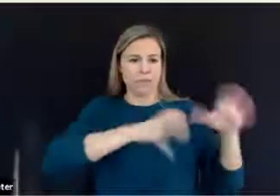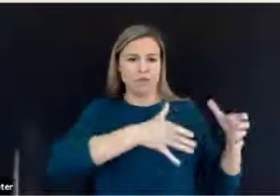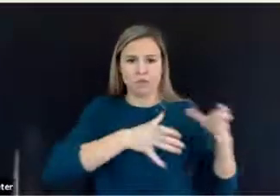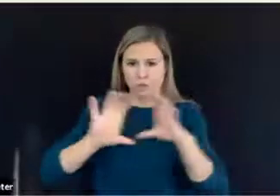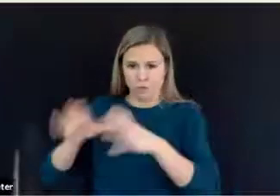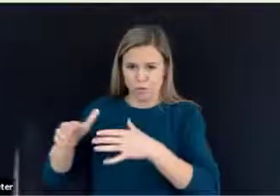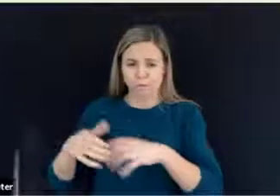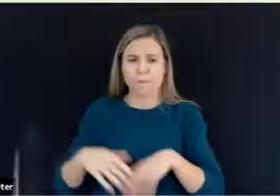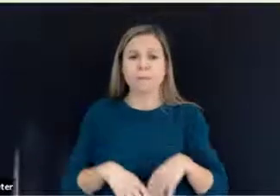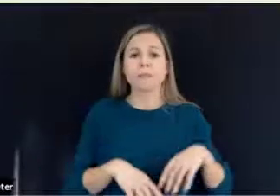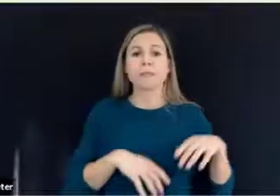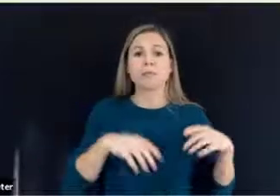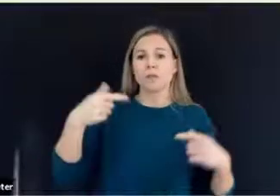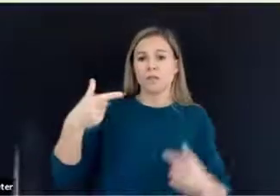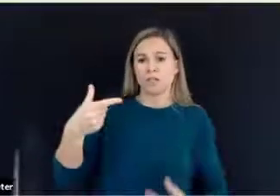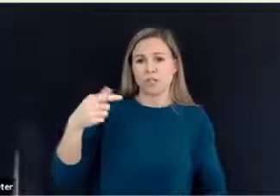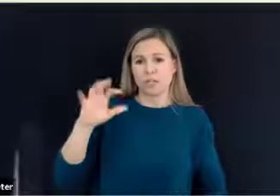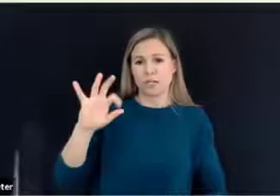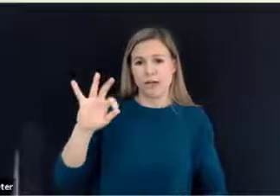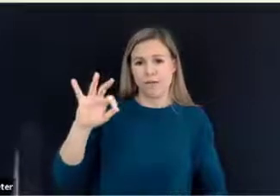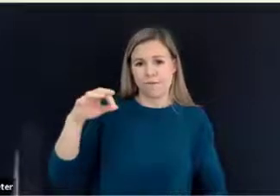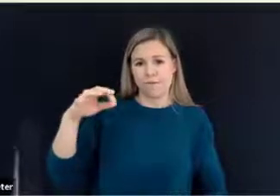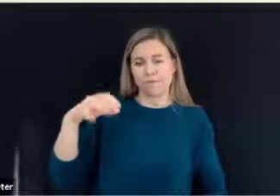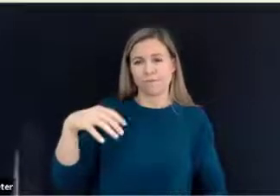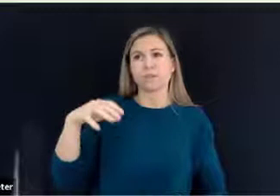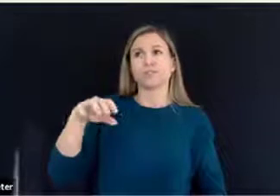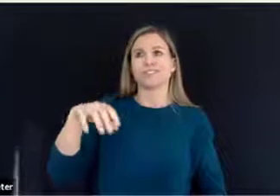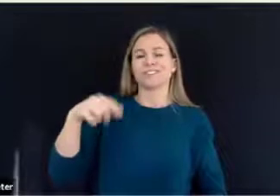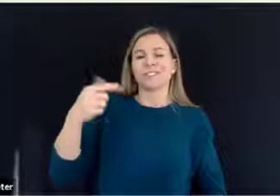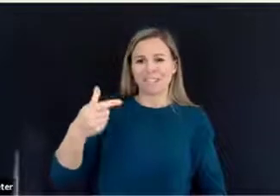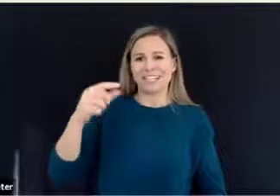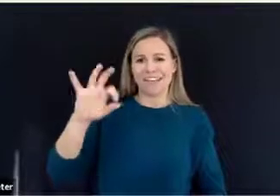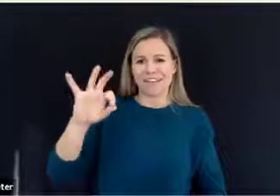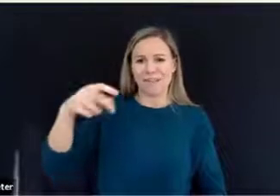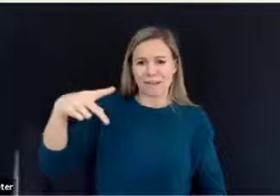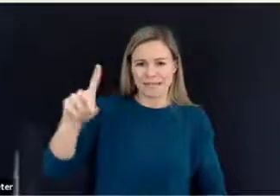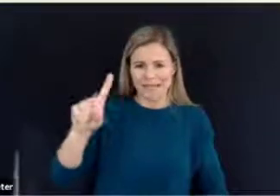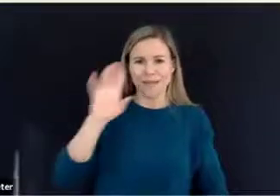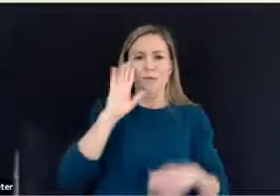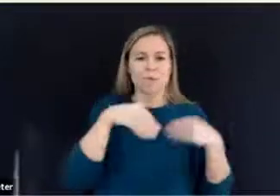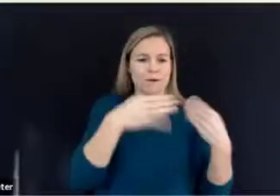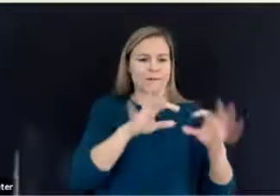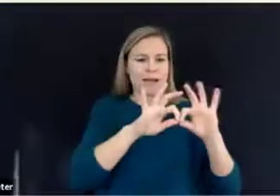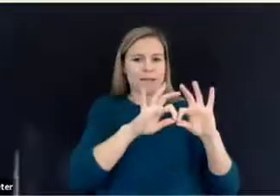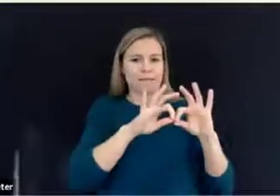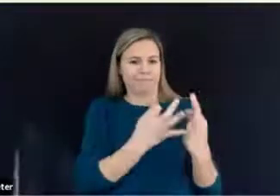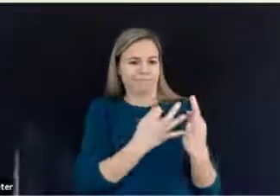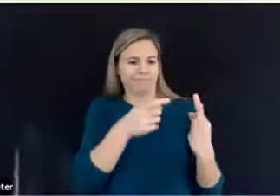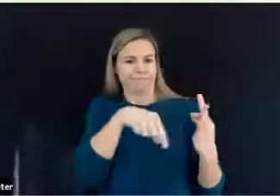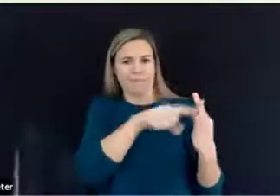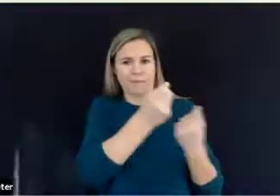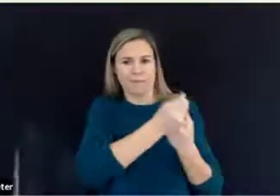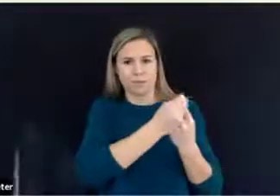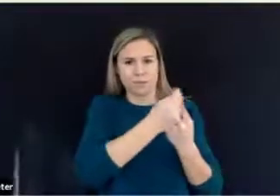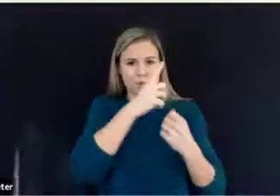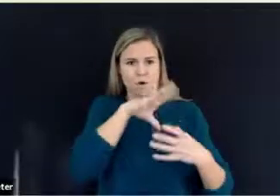the GFPD provide support for those families that have a patient in these Zellweger spectrum.